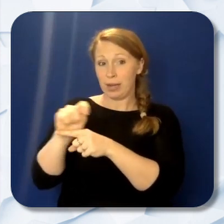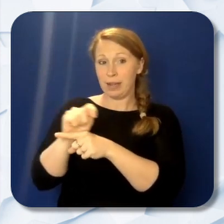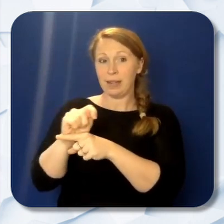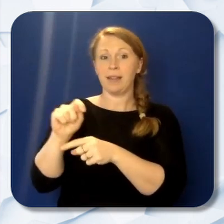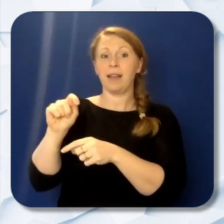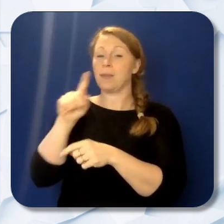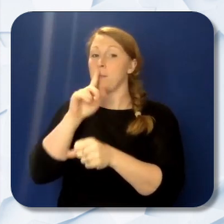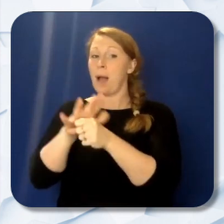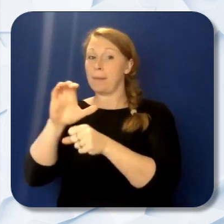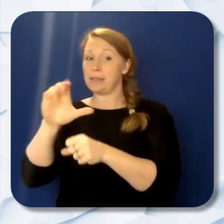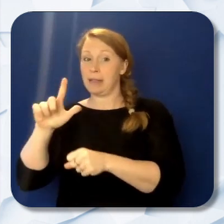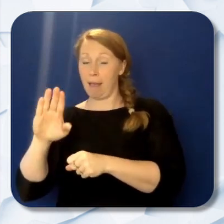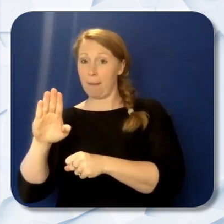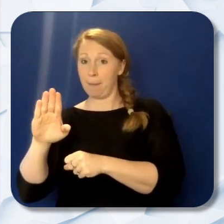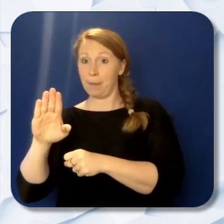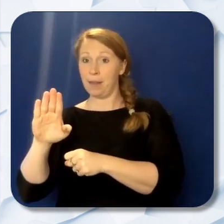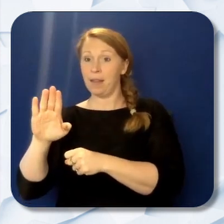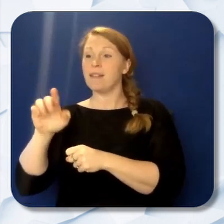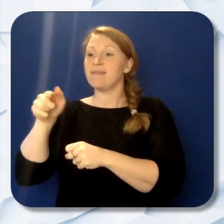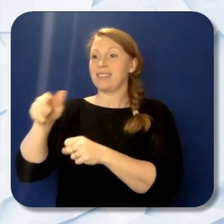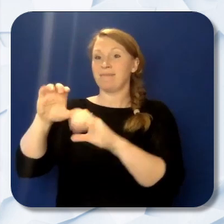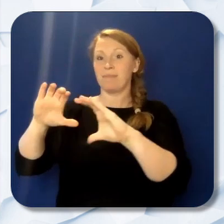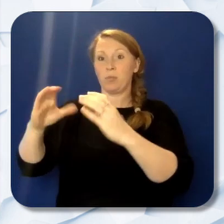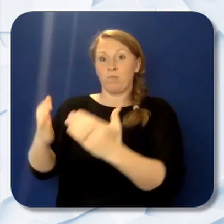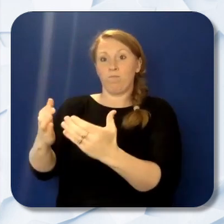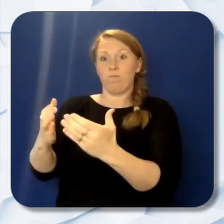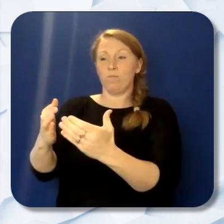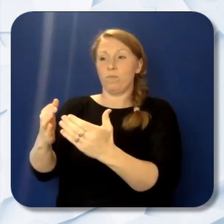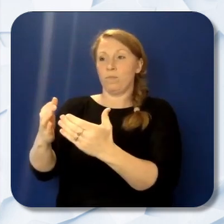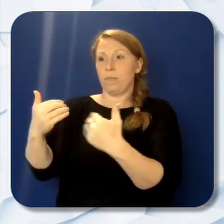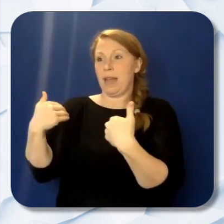allow students to practice the lessons they learn, and they provide advisor and student trainings,